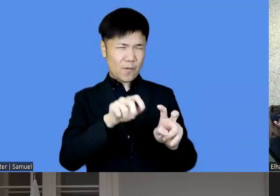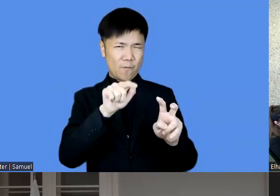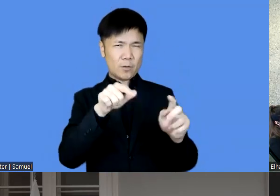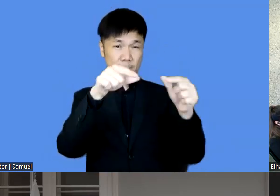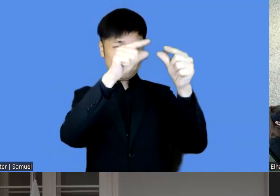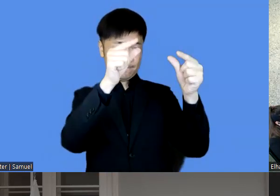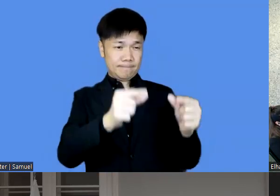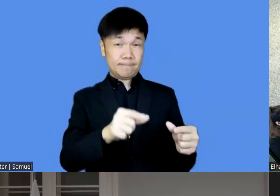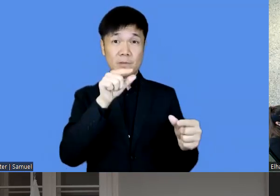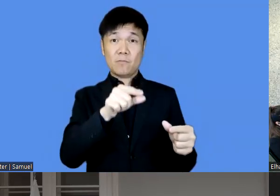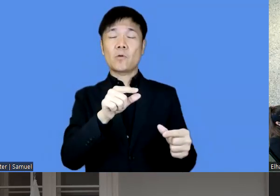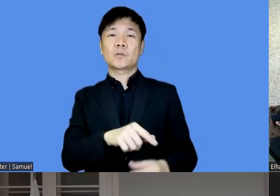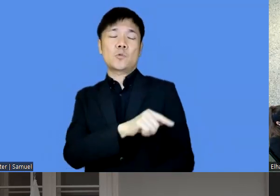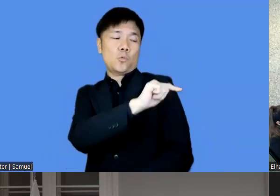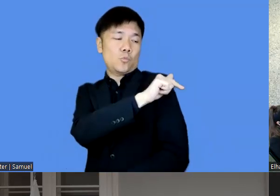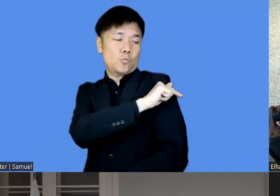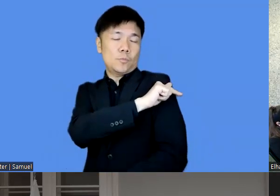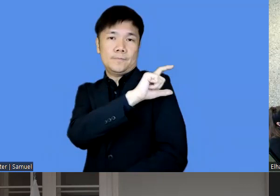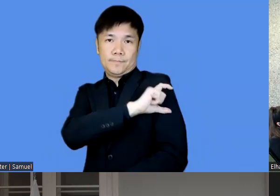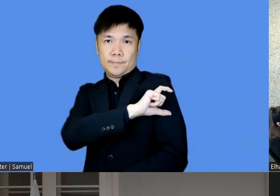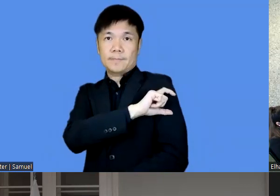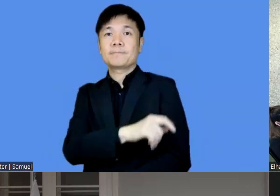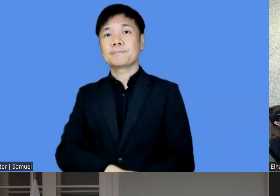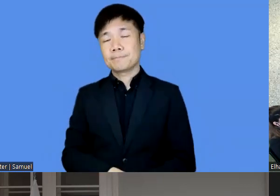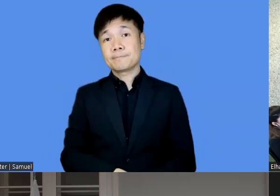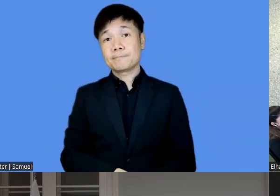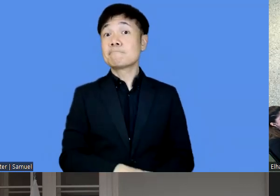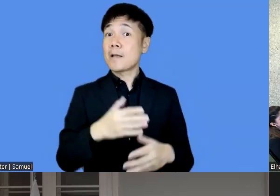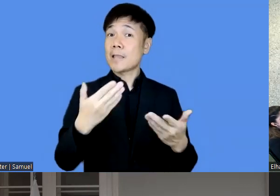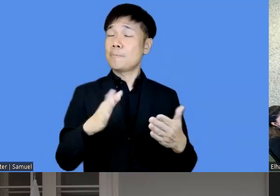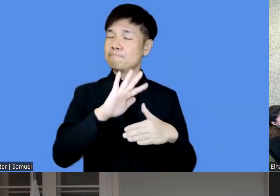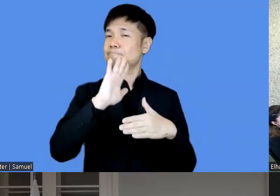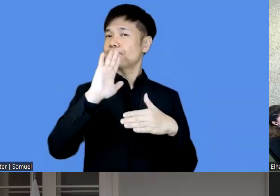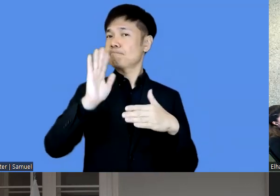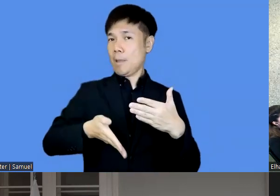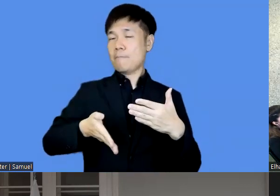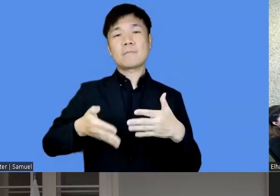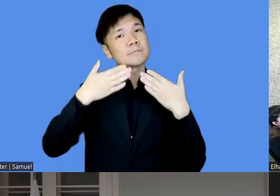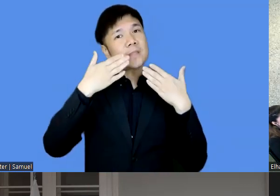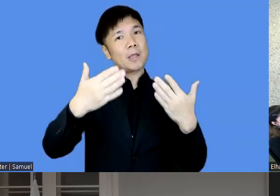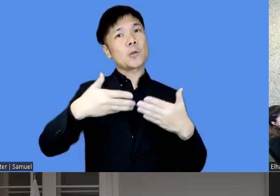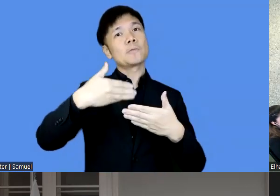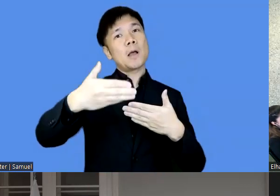So I would like to stop here, but I'm looking forward to the further conversation on this. Thank you very much.